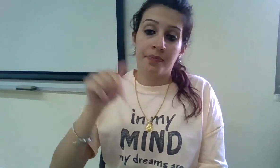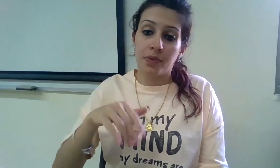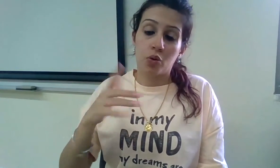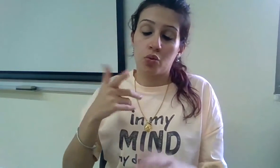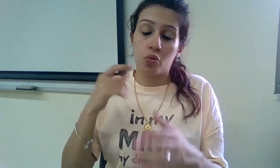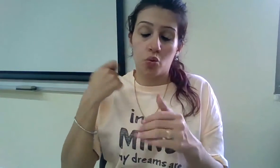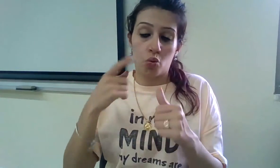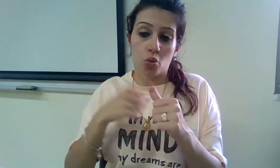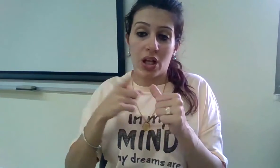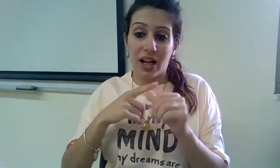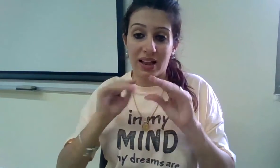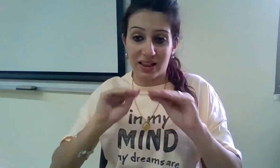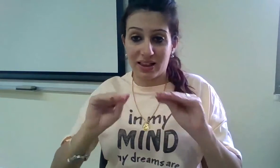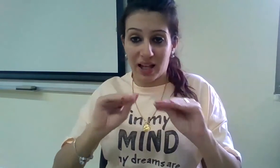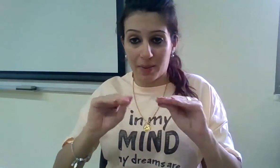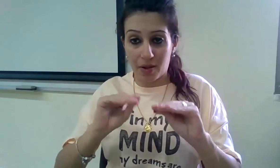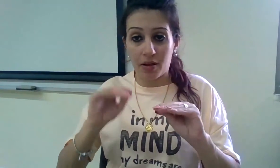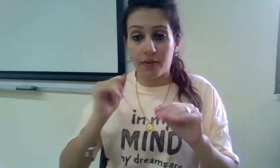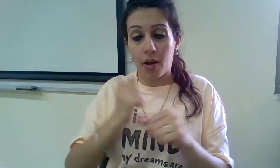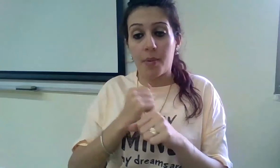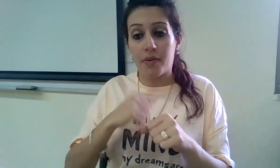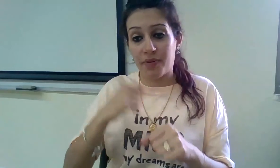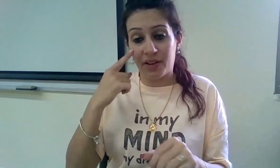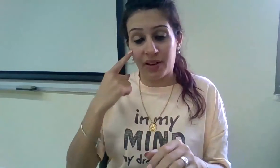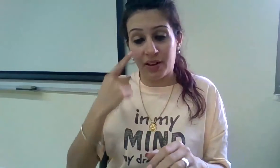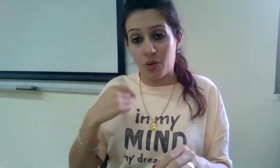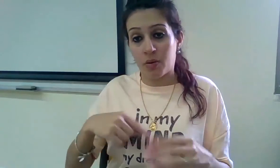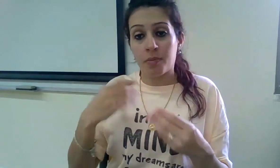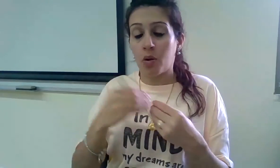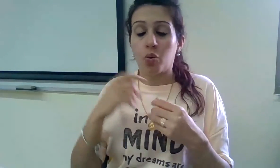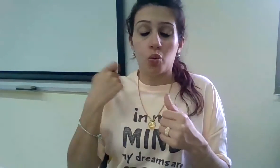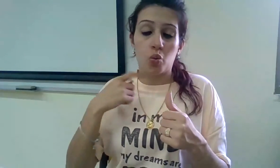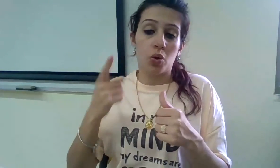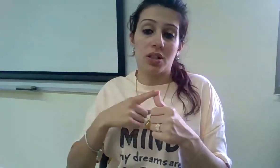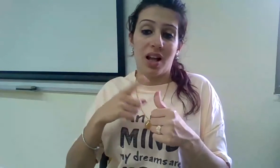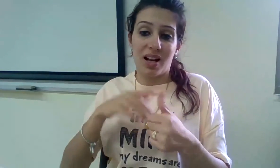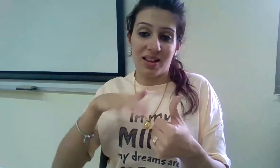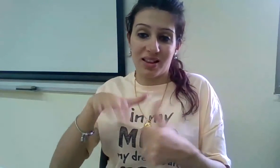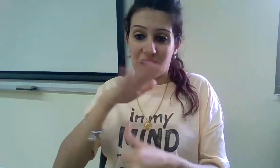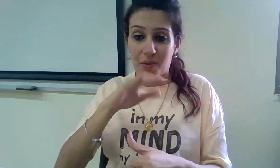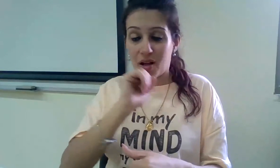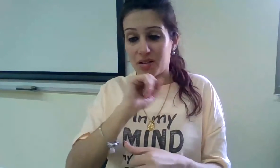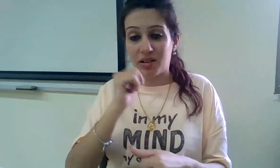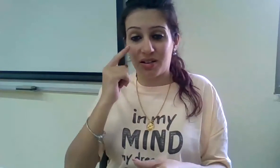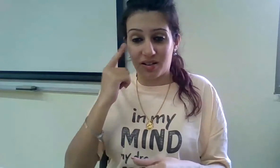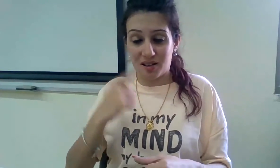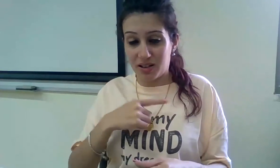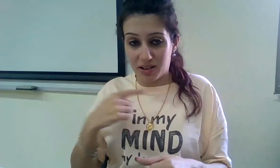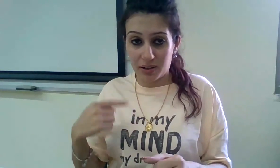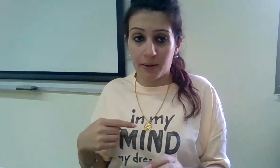So even though with a very resource poor situation, but the most important is